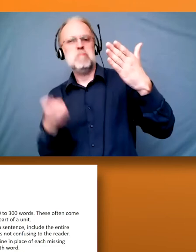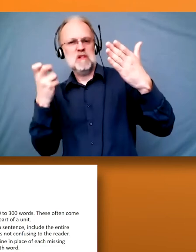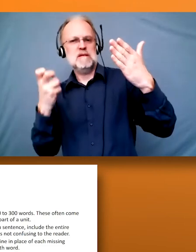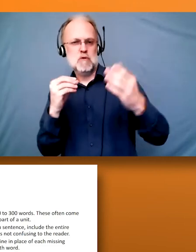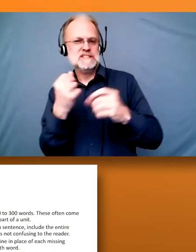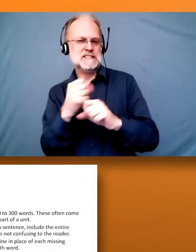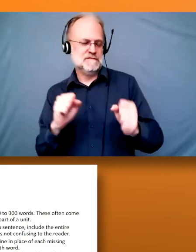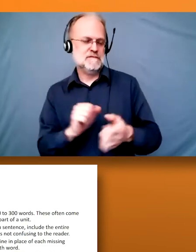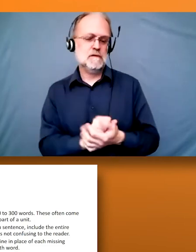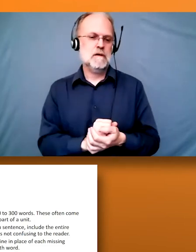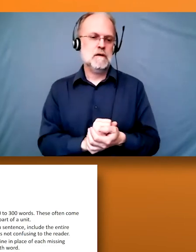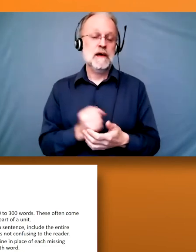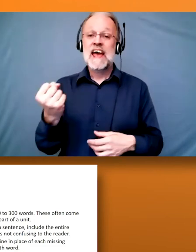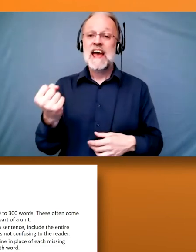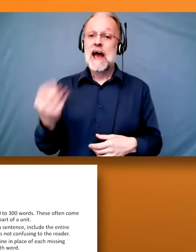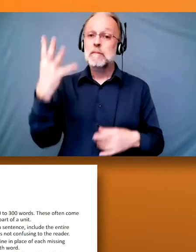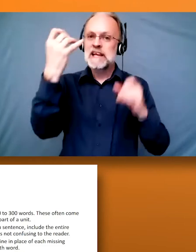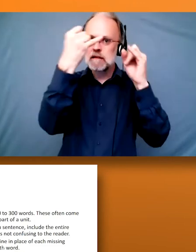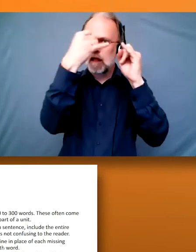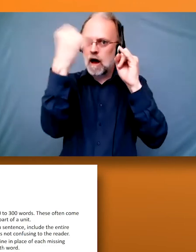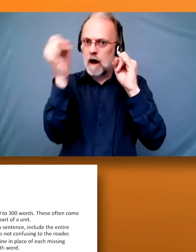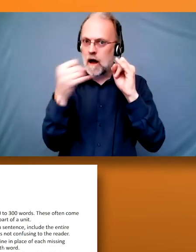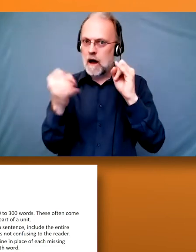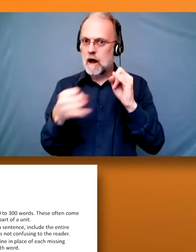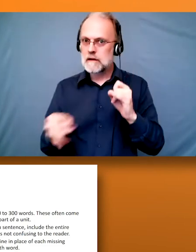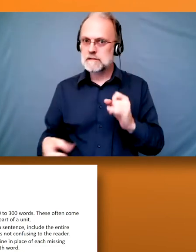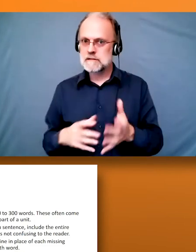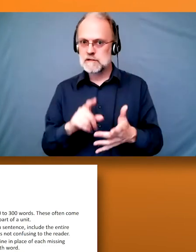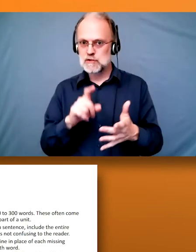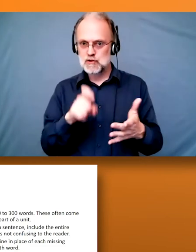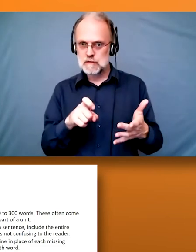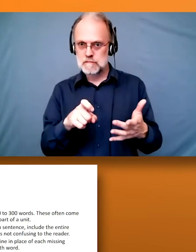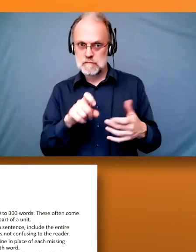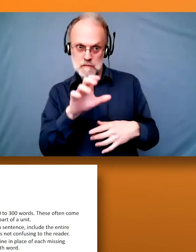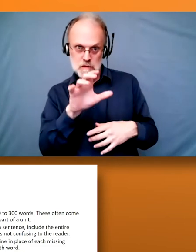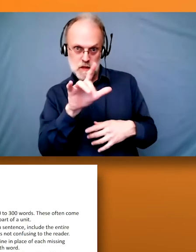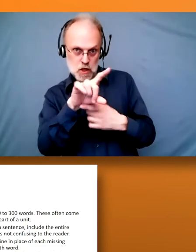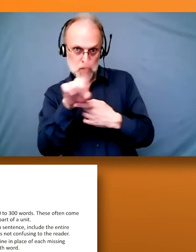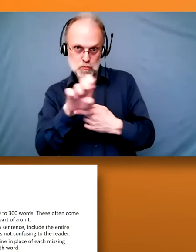and then also, you know, how many lines it should-- how many lines the cloze thing should be